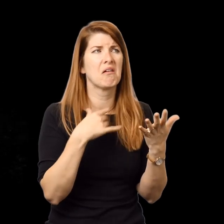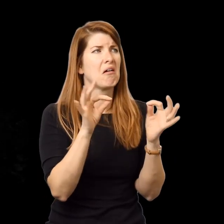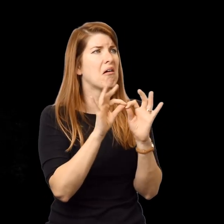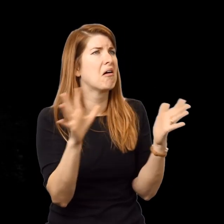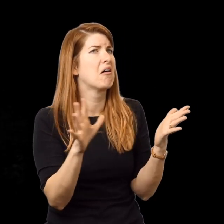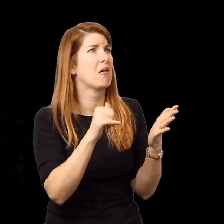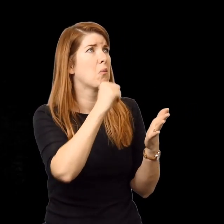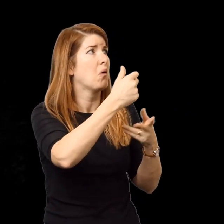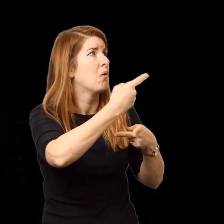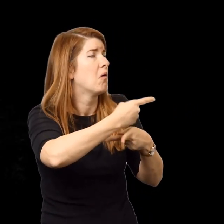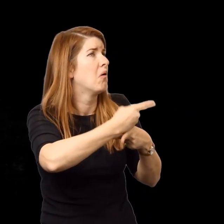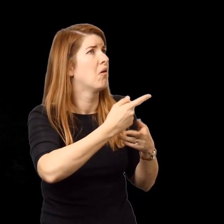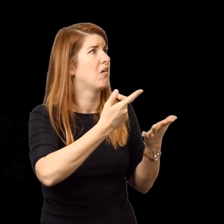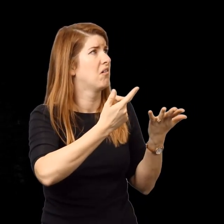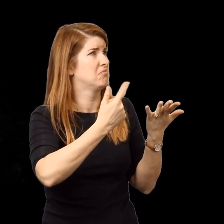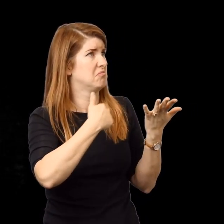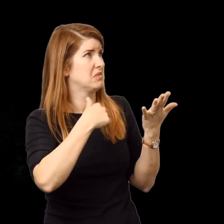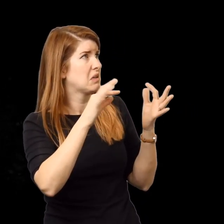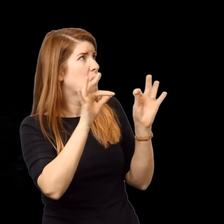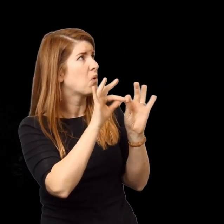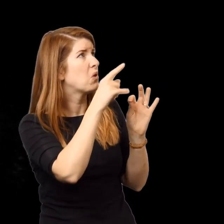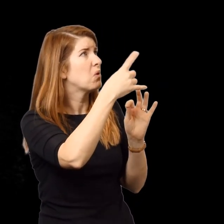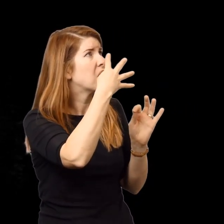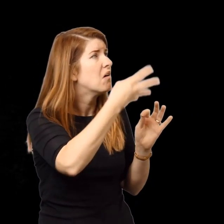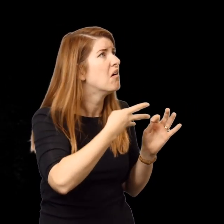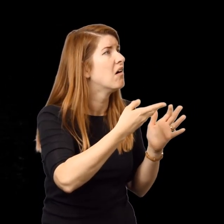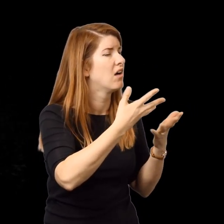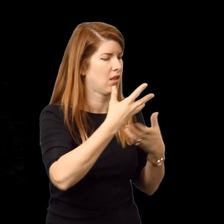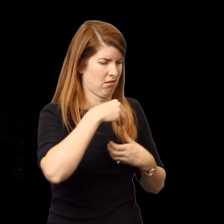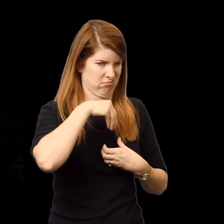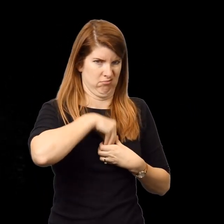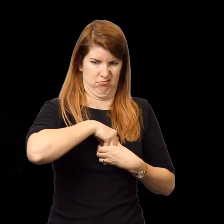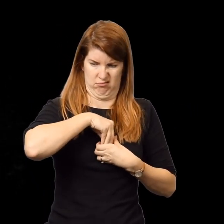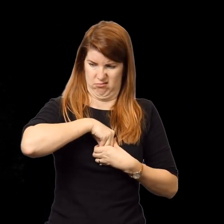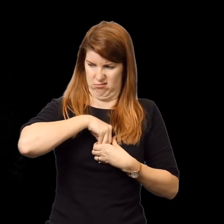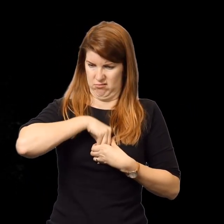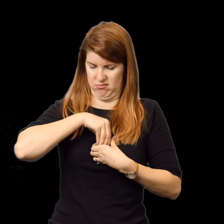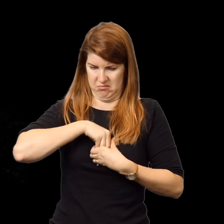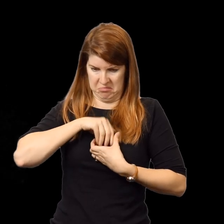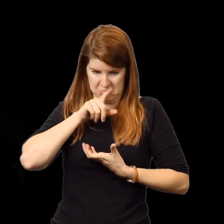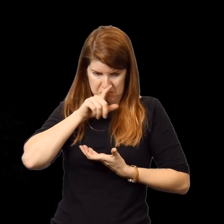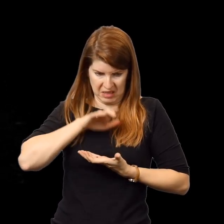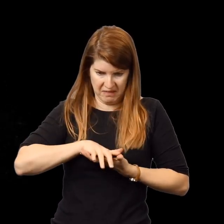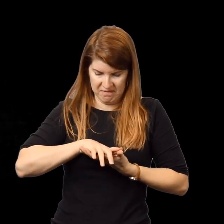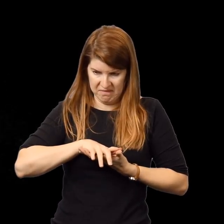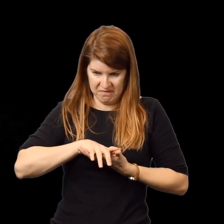They're not worth being attended to or cared for, and they internalize that belief,